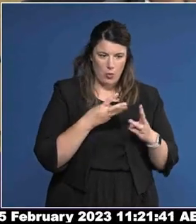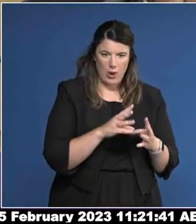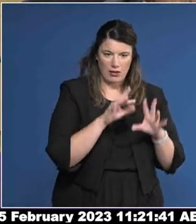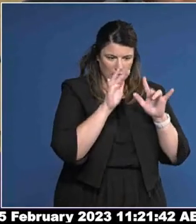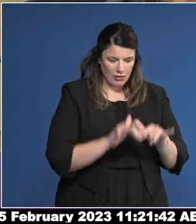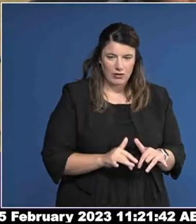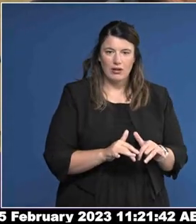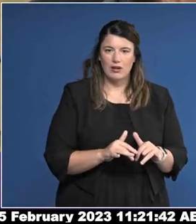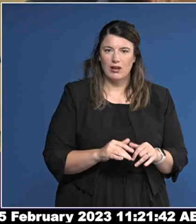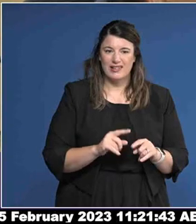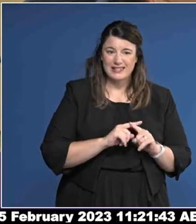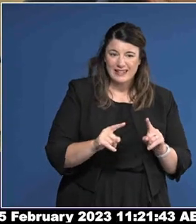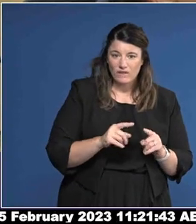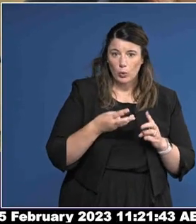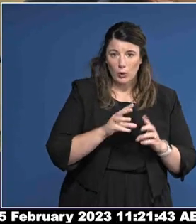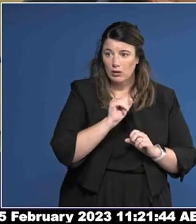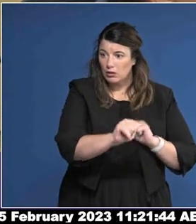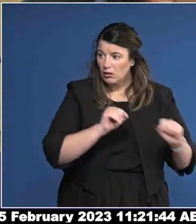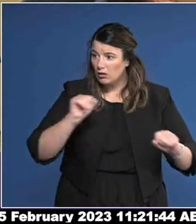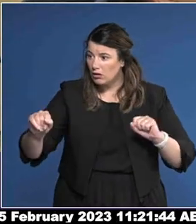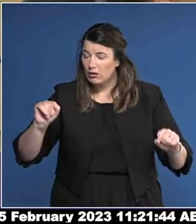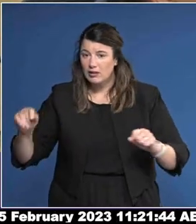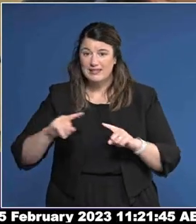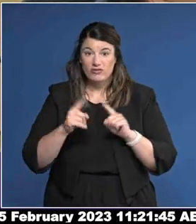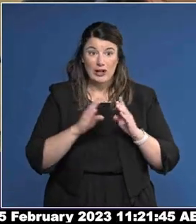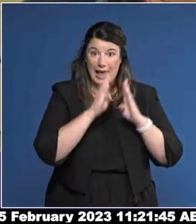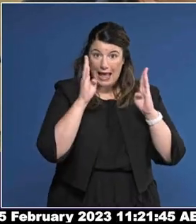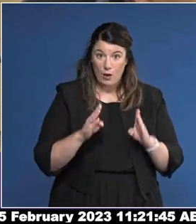record-keeping practices across different sites, even operated by the same provider;